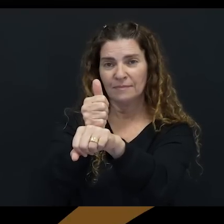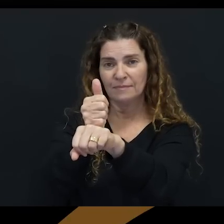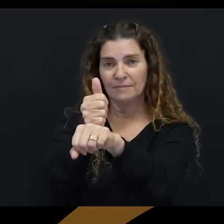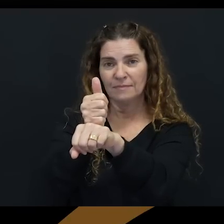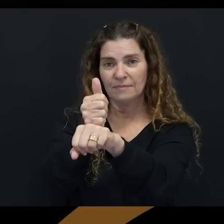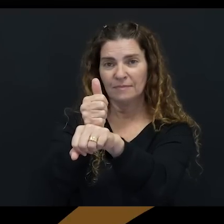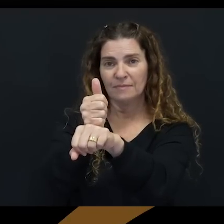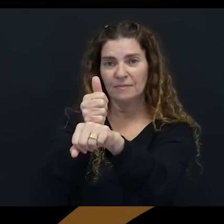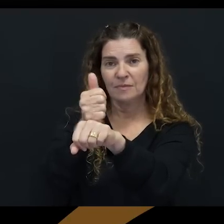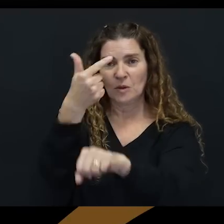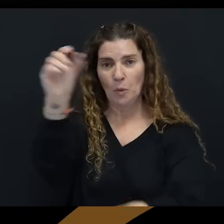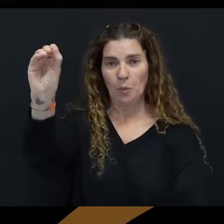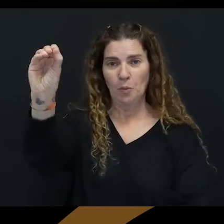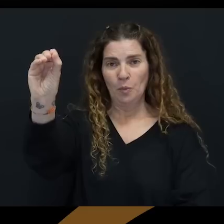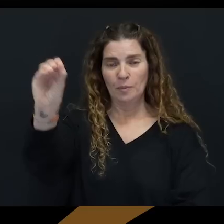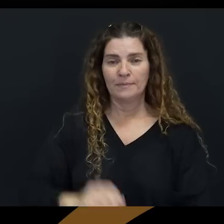[Gunshot] [Panting]